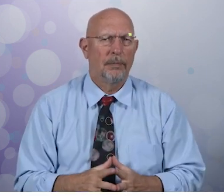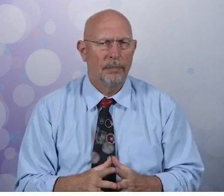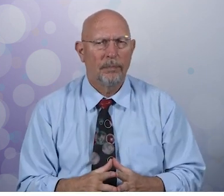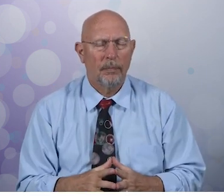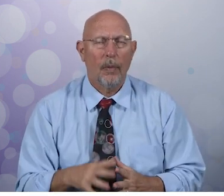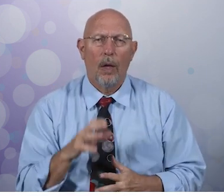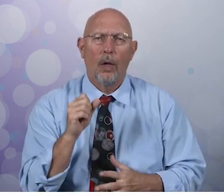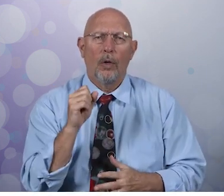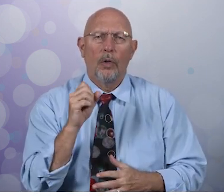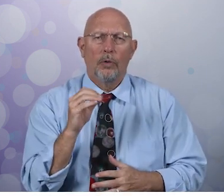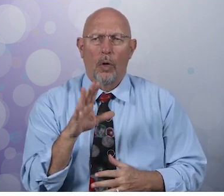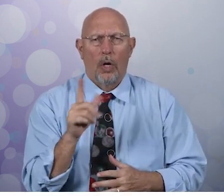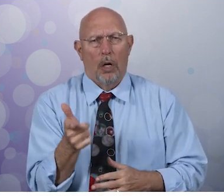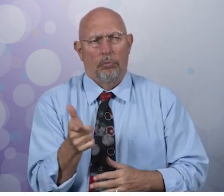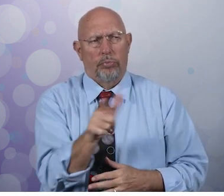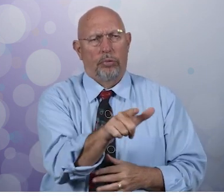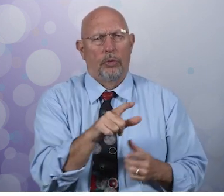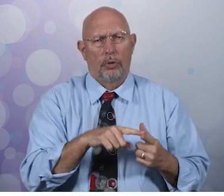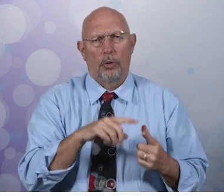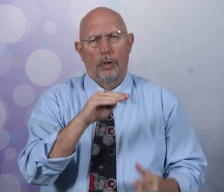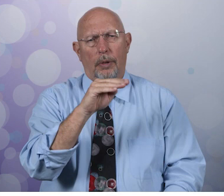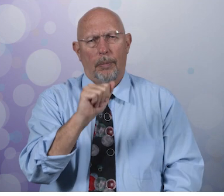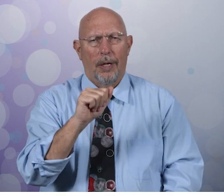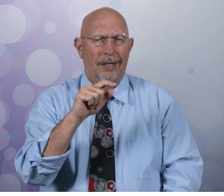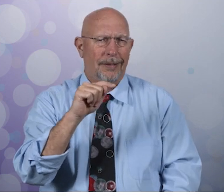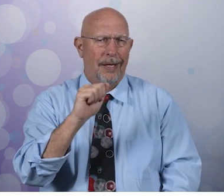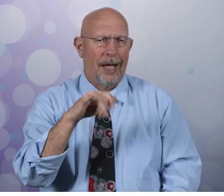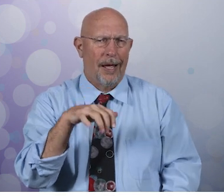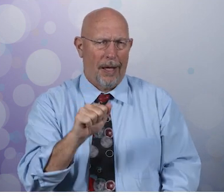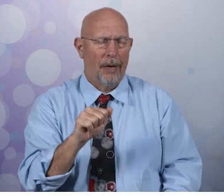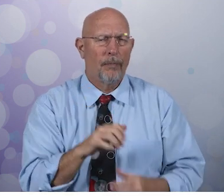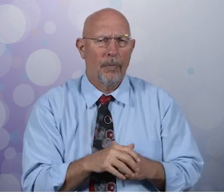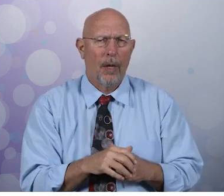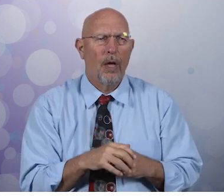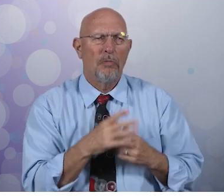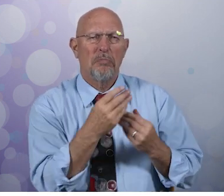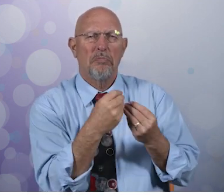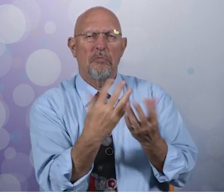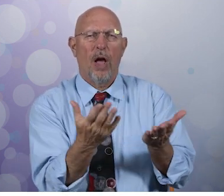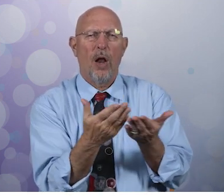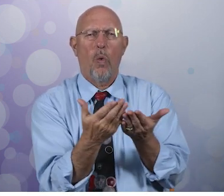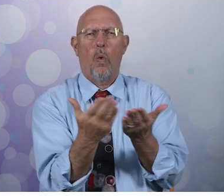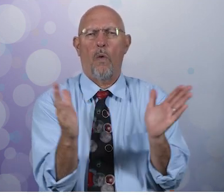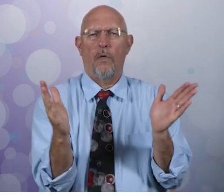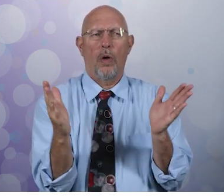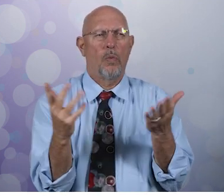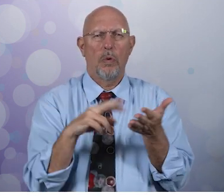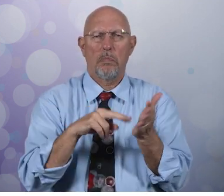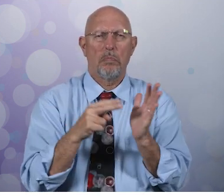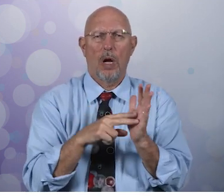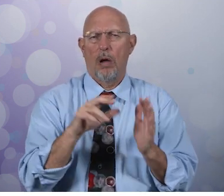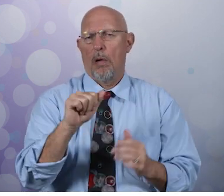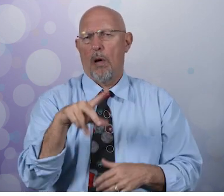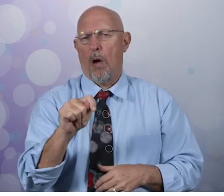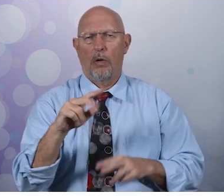So I'm going to turn it over to Ma' Taya, and we'll just do a little bit of overview about, what is an alternate assessment? Ma' Taya?